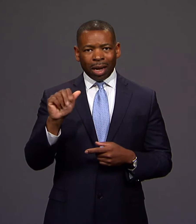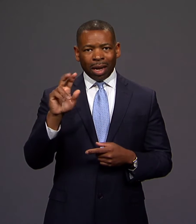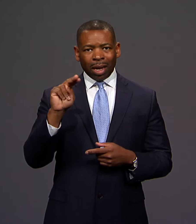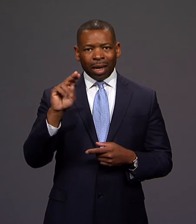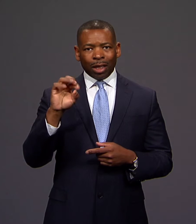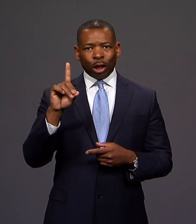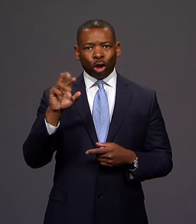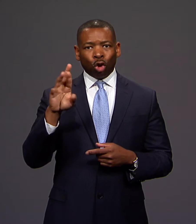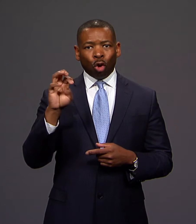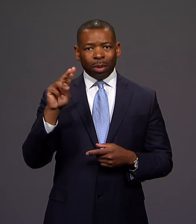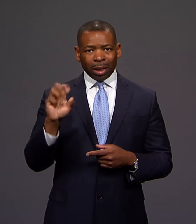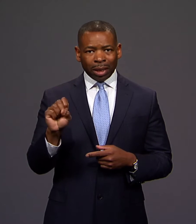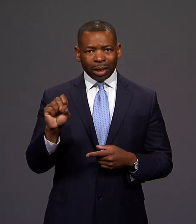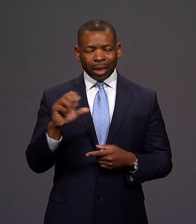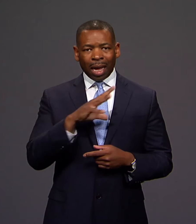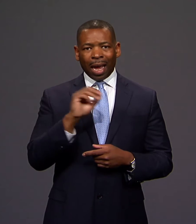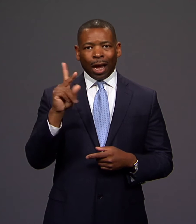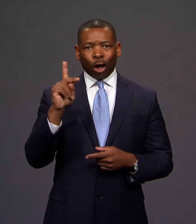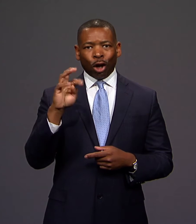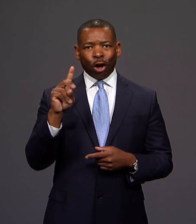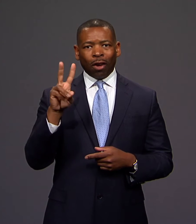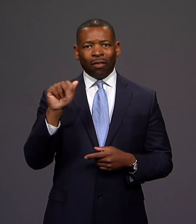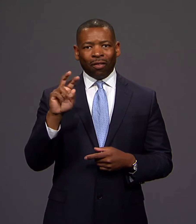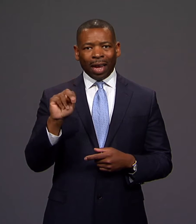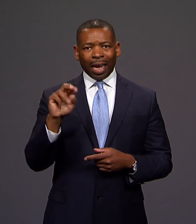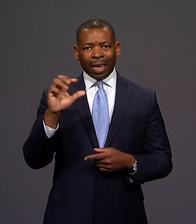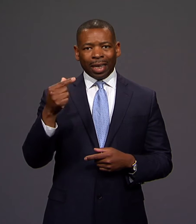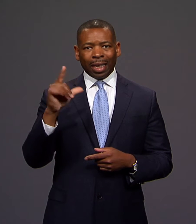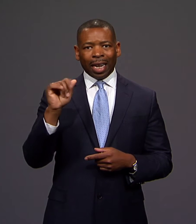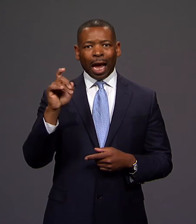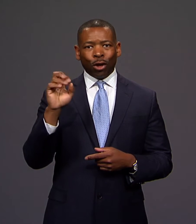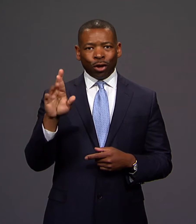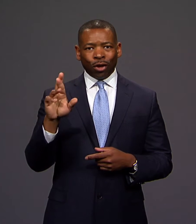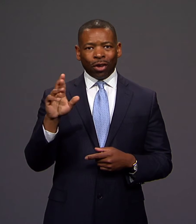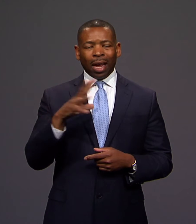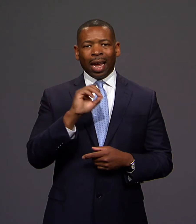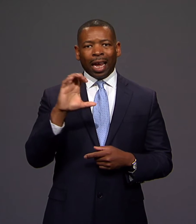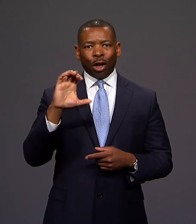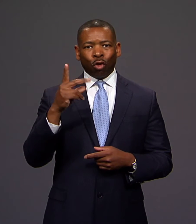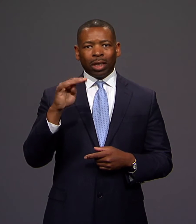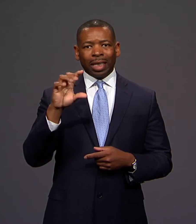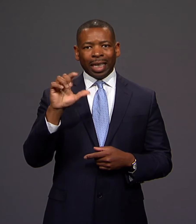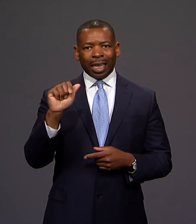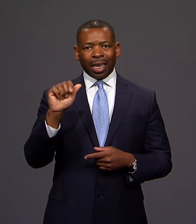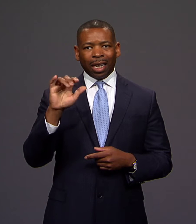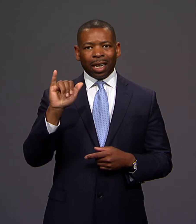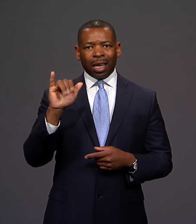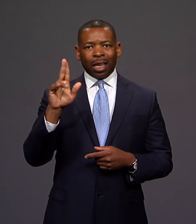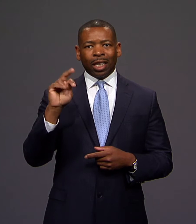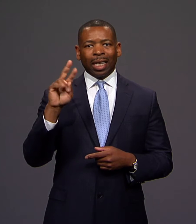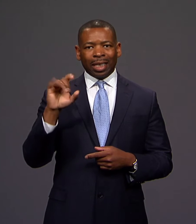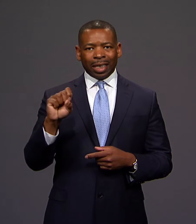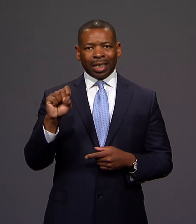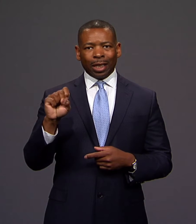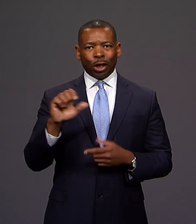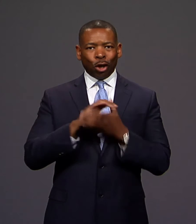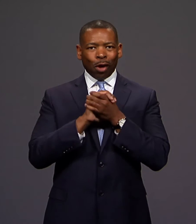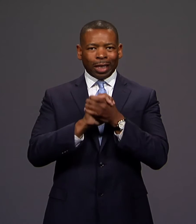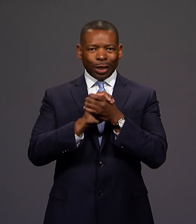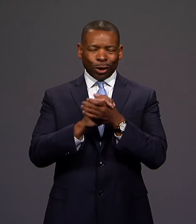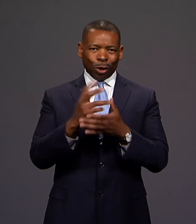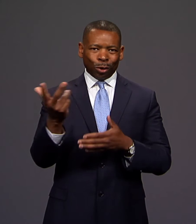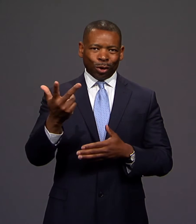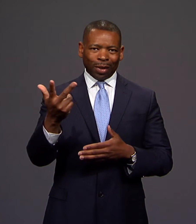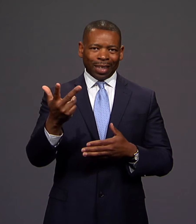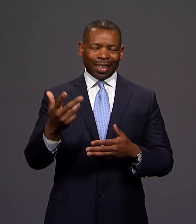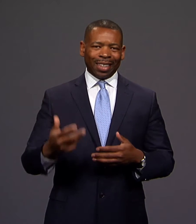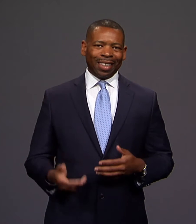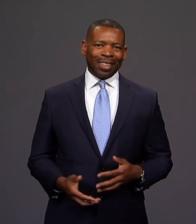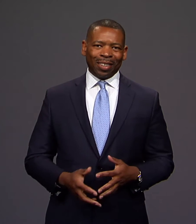Brenda Nicodemus, Kirk Van Gilder, and Christina Yuknis. Congratulations to the three of them.